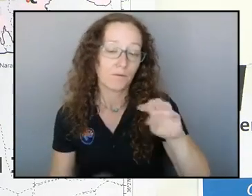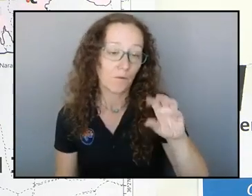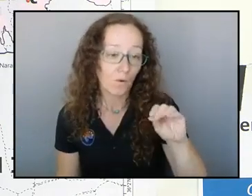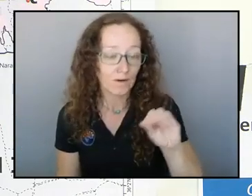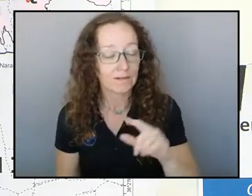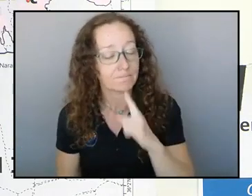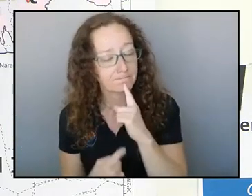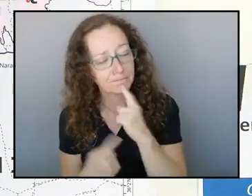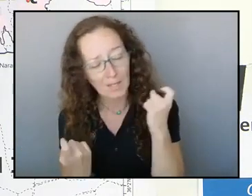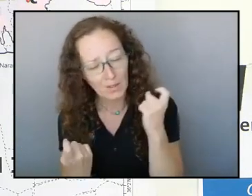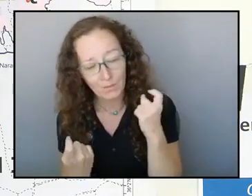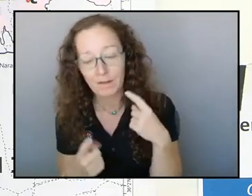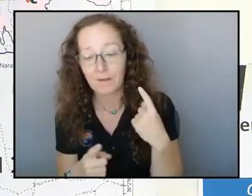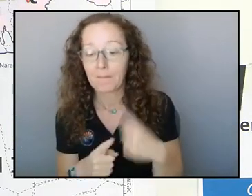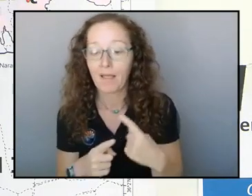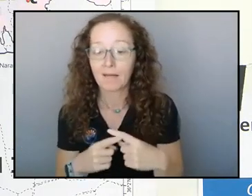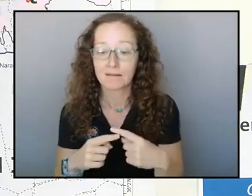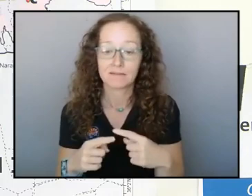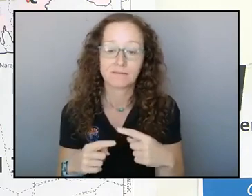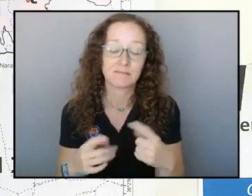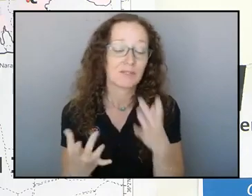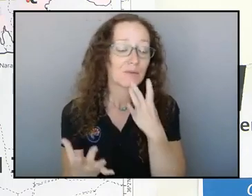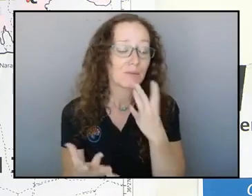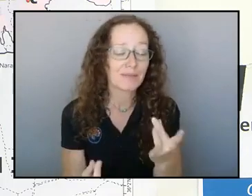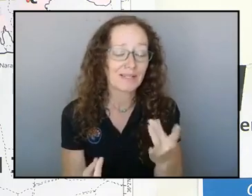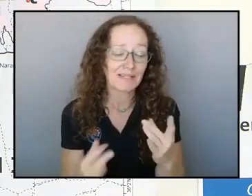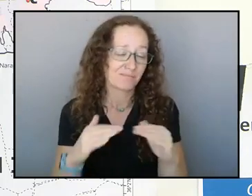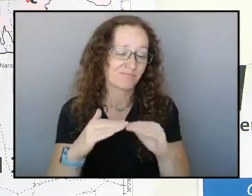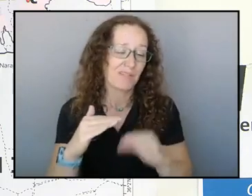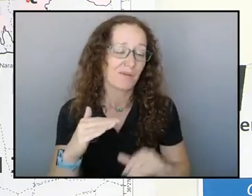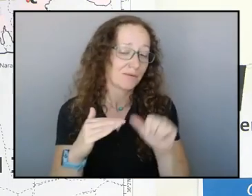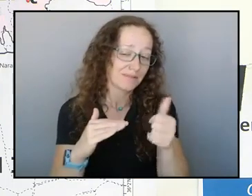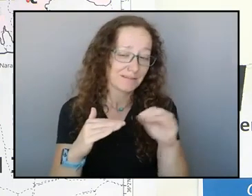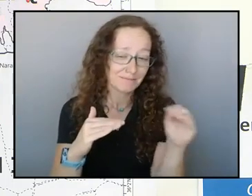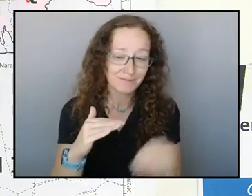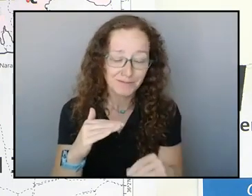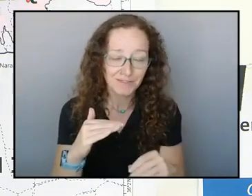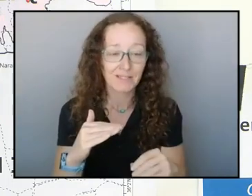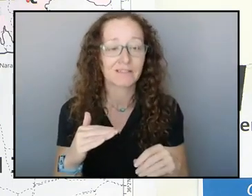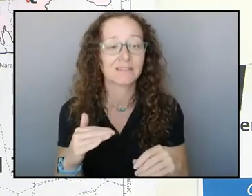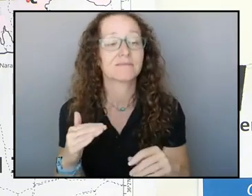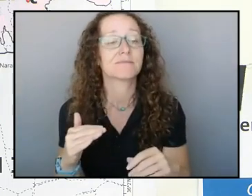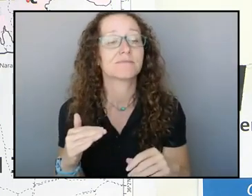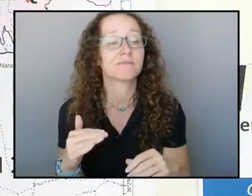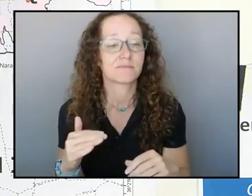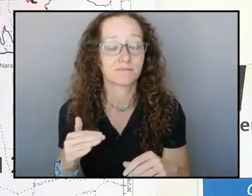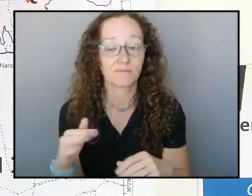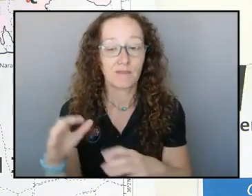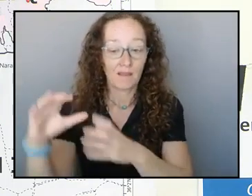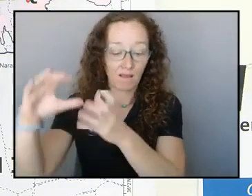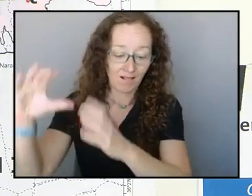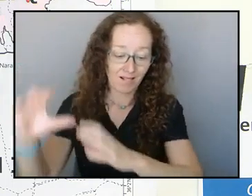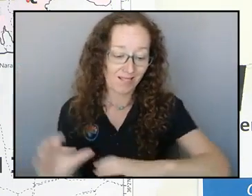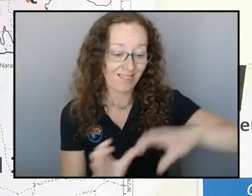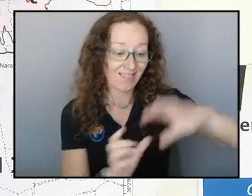relative humidity values. Being on the eastern portion of that trough, that's where instability loves to live so we're not